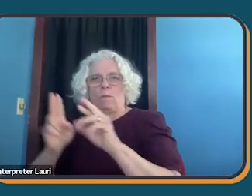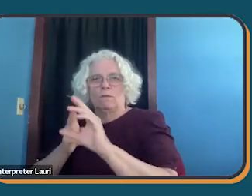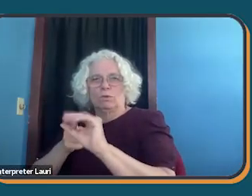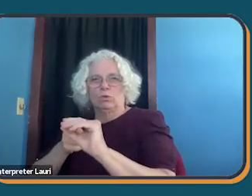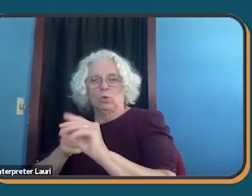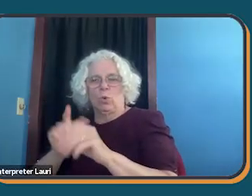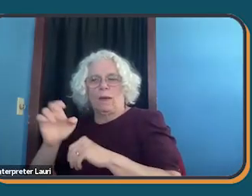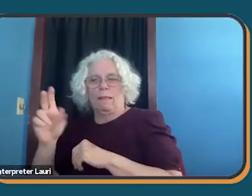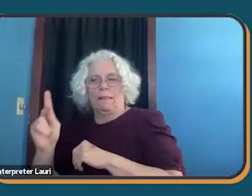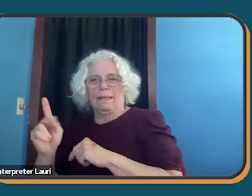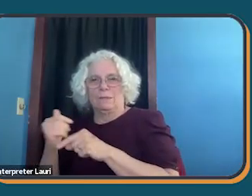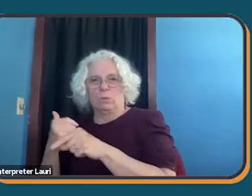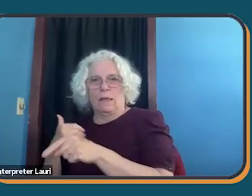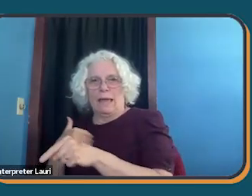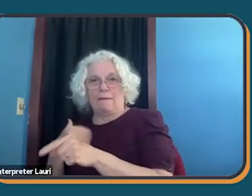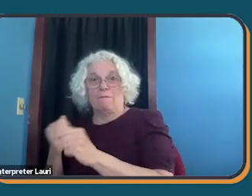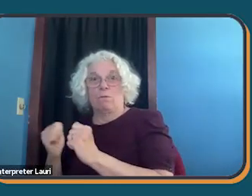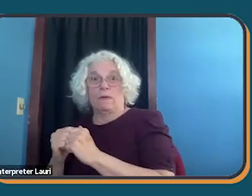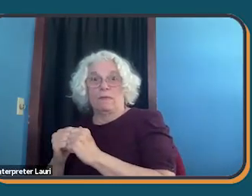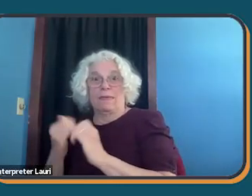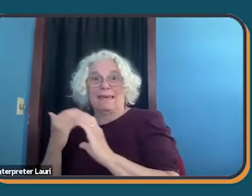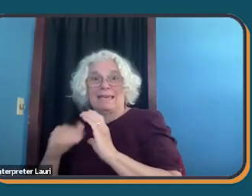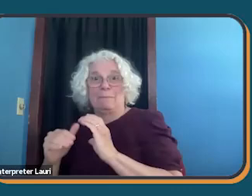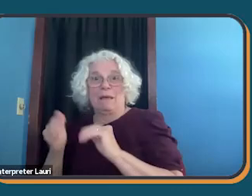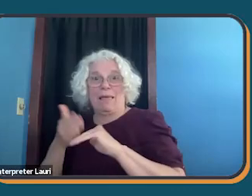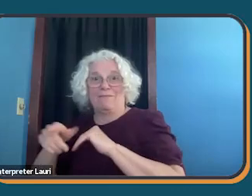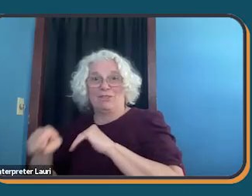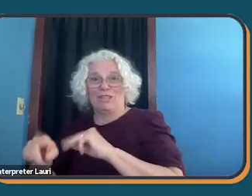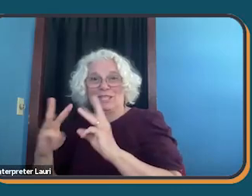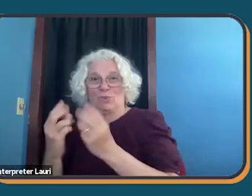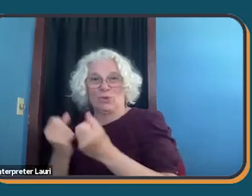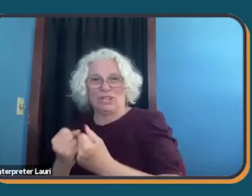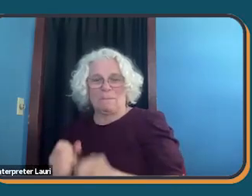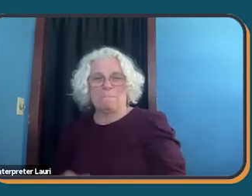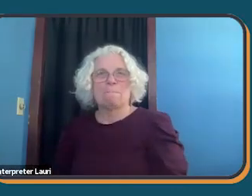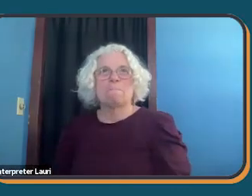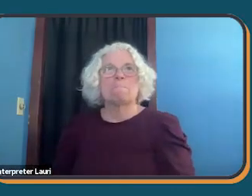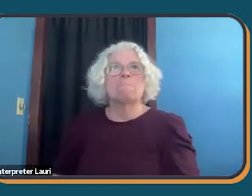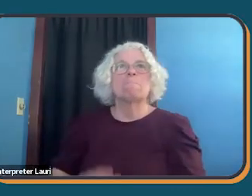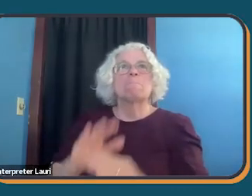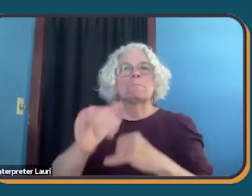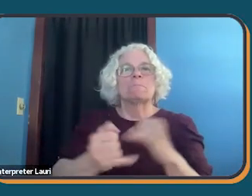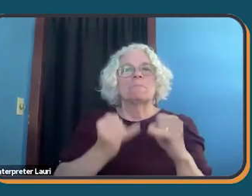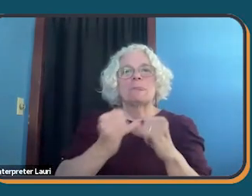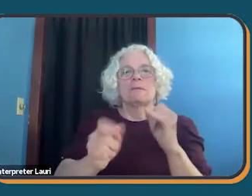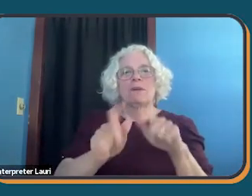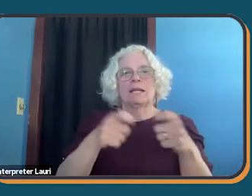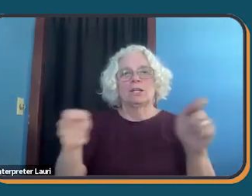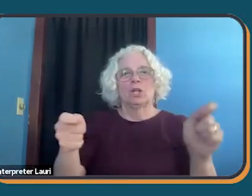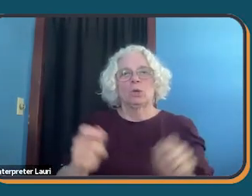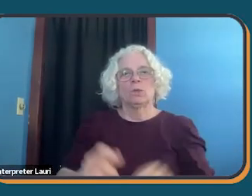and we'll give you some links to this in the email after the webinar. So to close,